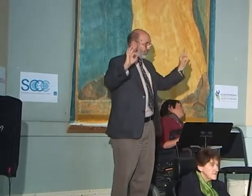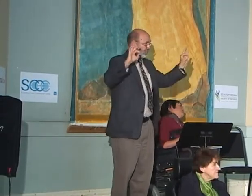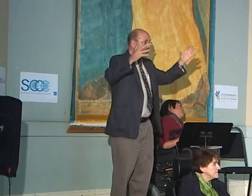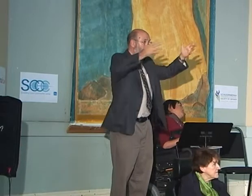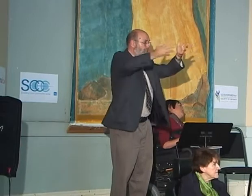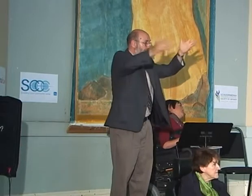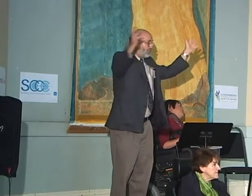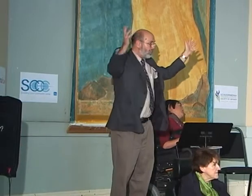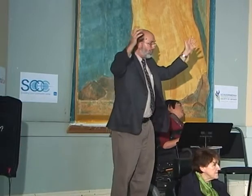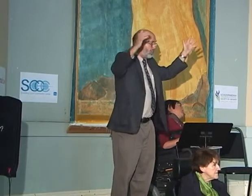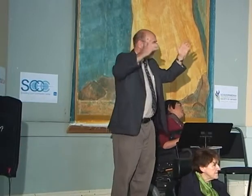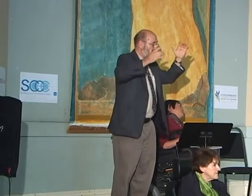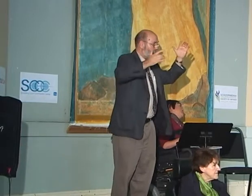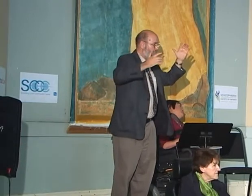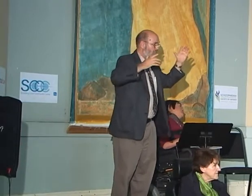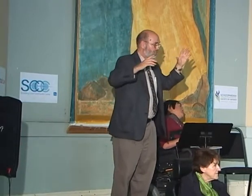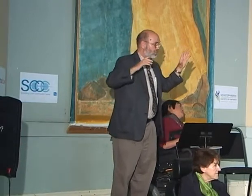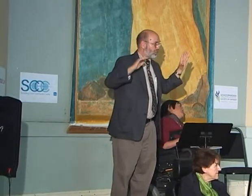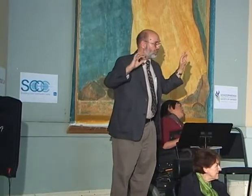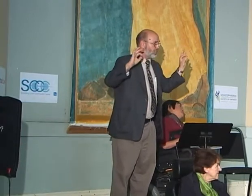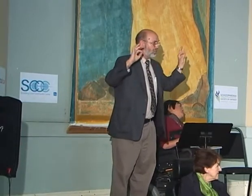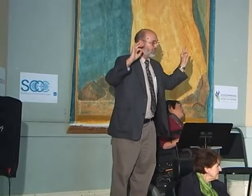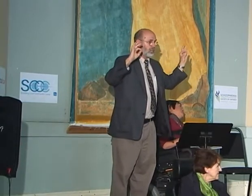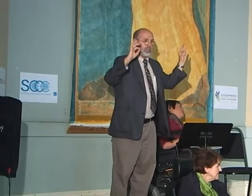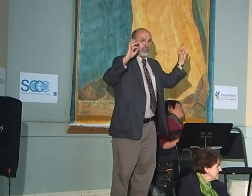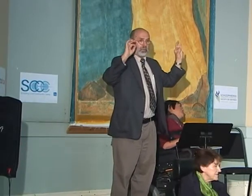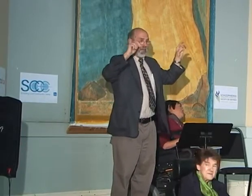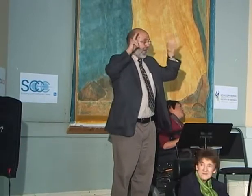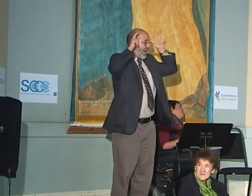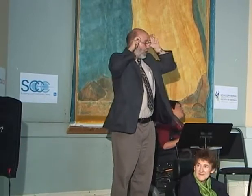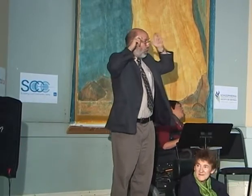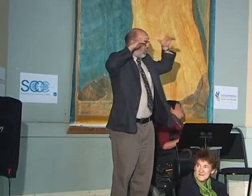Good? No complaints anyone? All good?